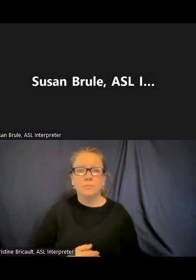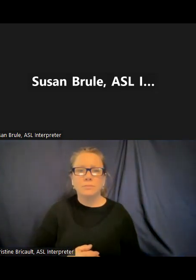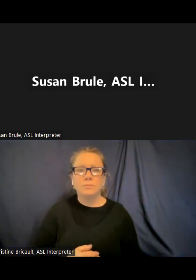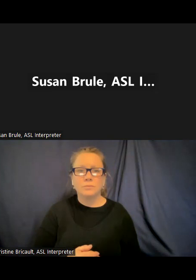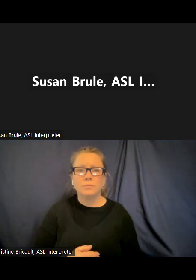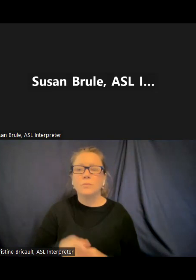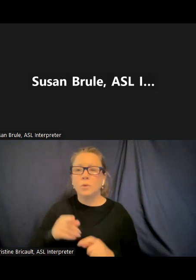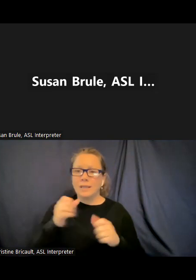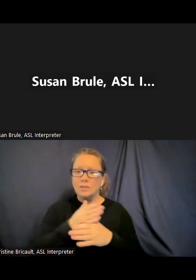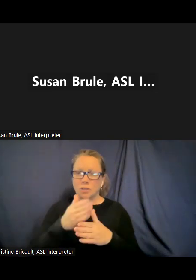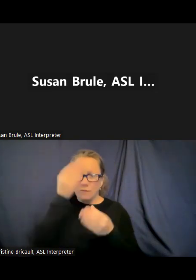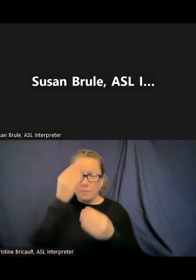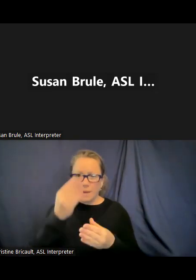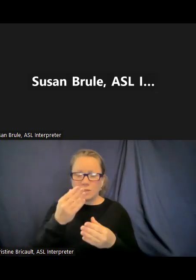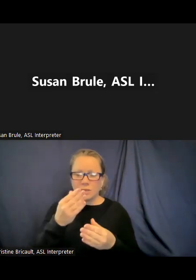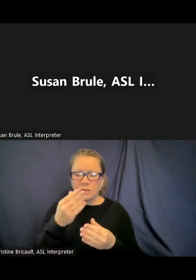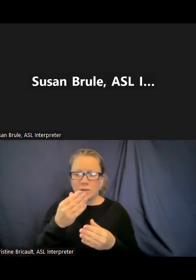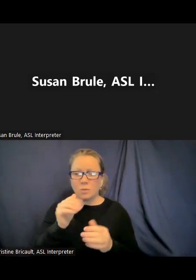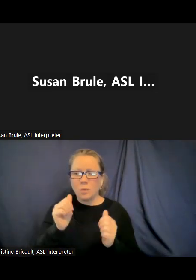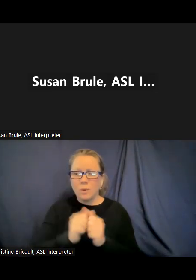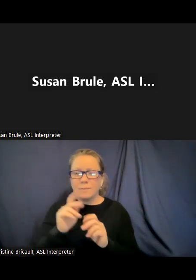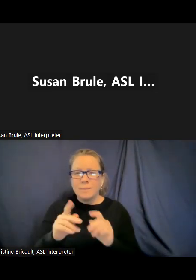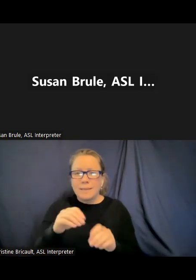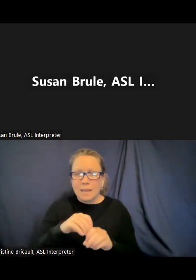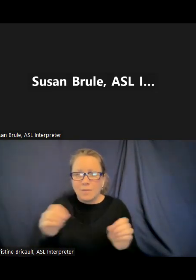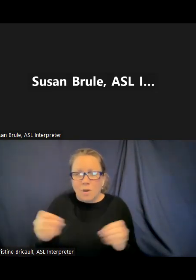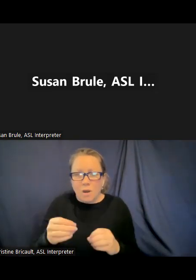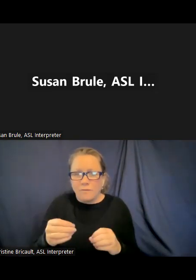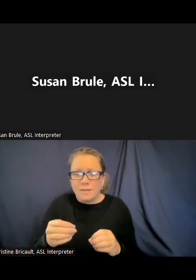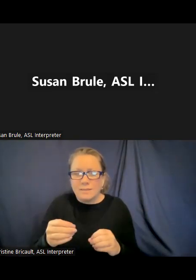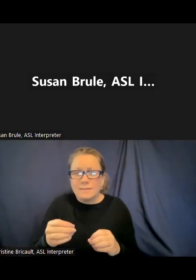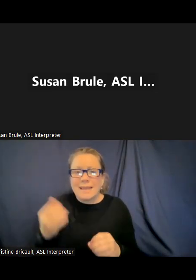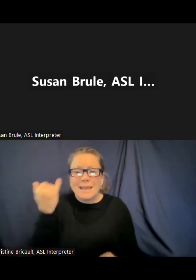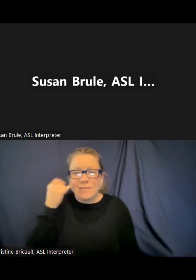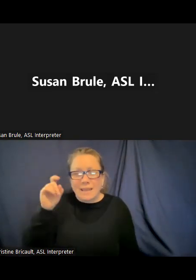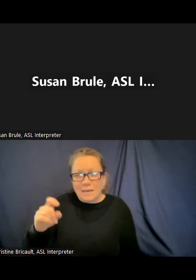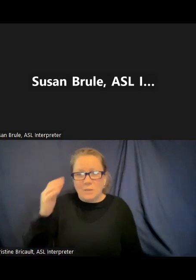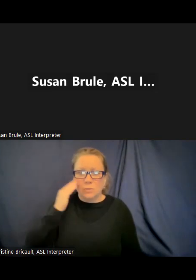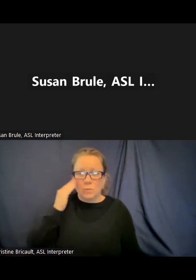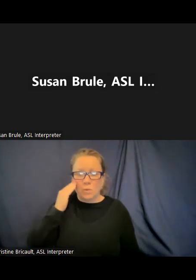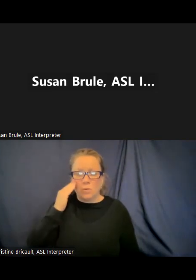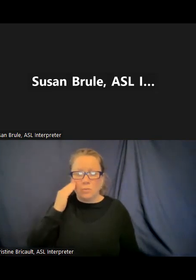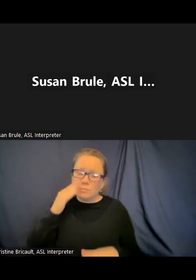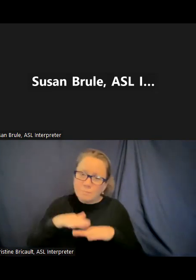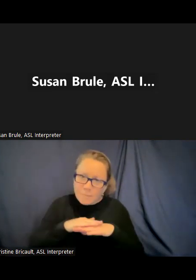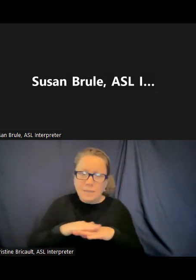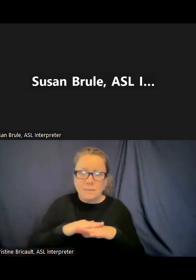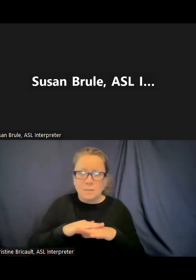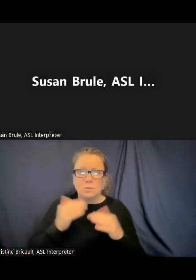people within the employee's office the bare minimum of information that they need to know in order to sort of implement that accommodation.